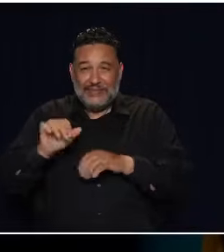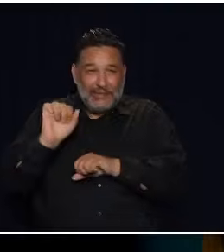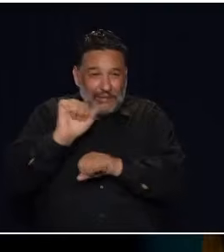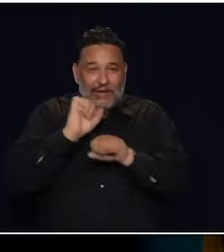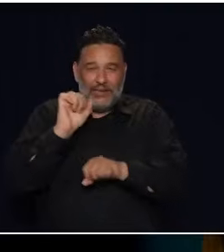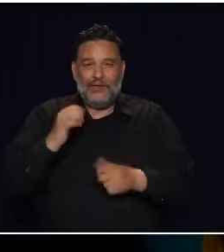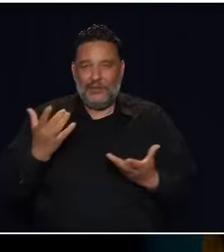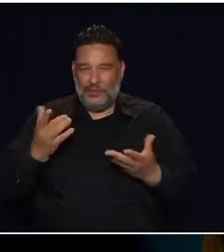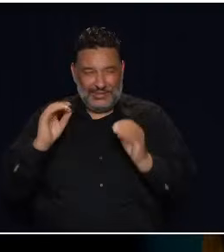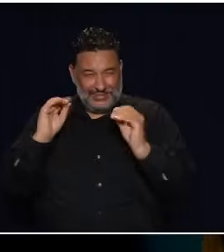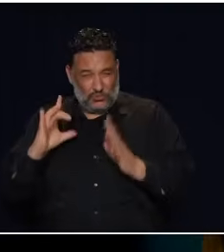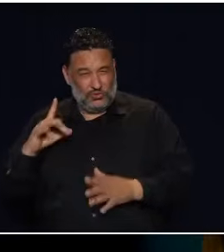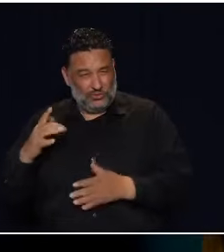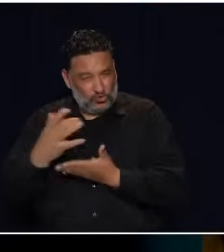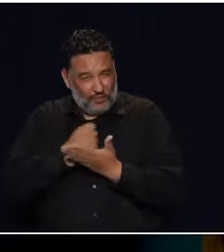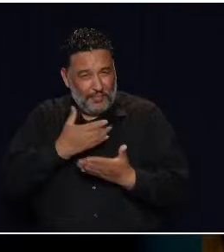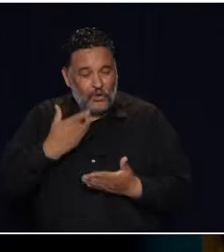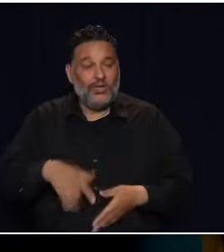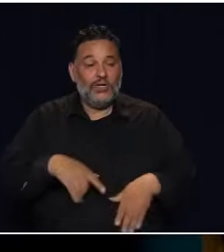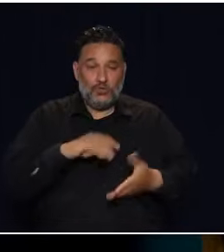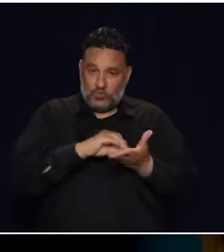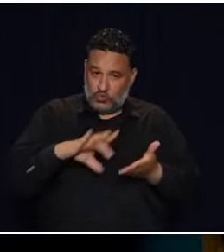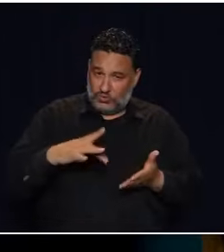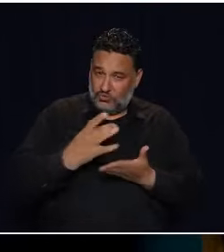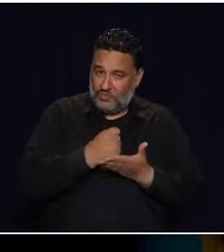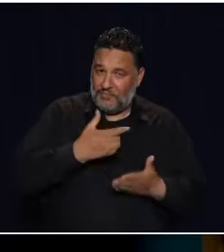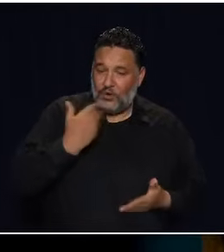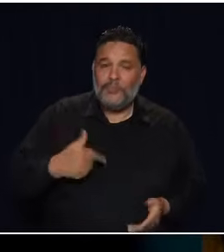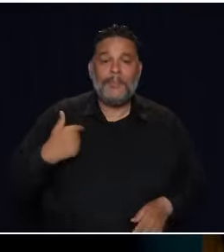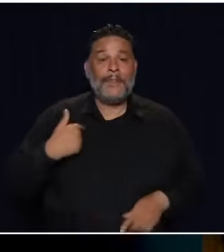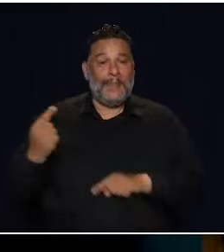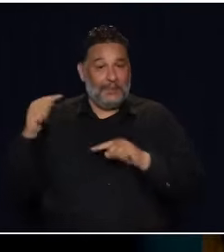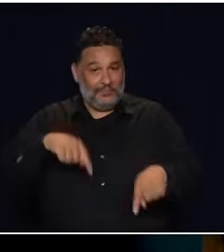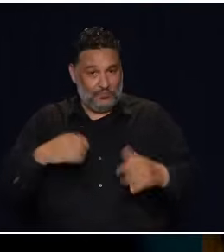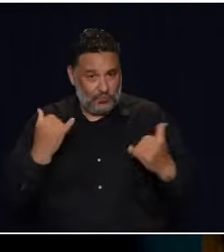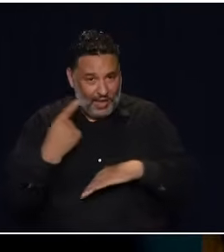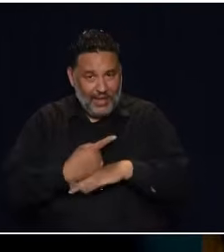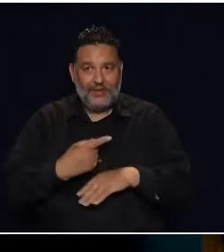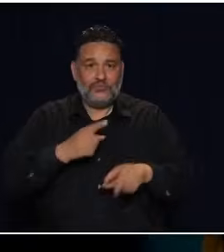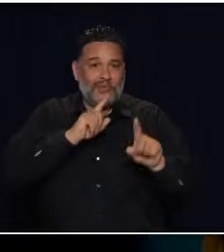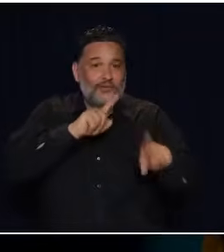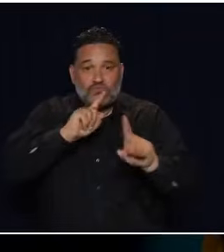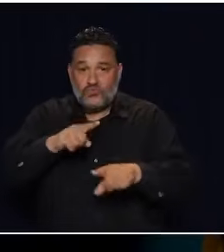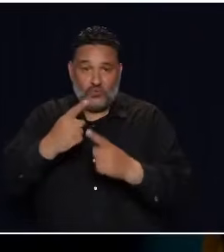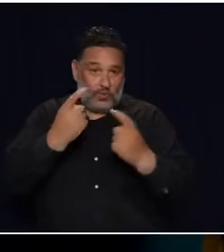JOBS TO MAKE ENDS MEET,